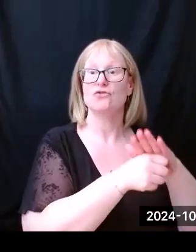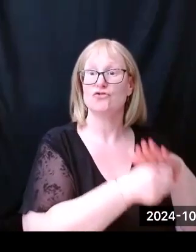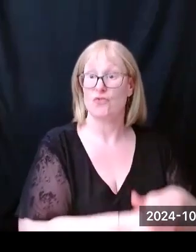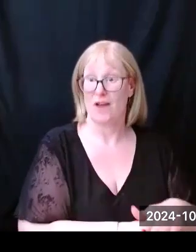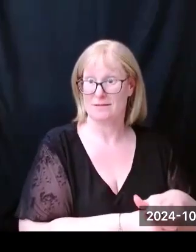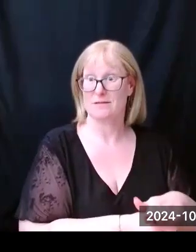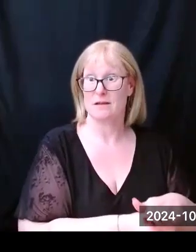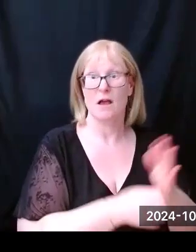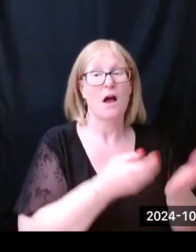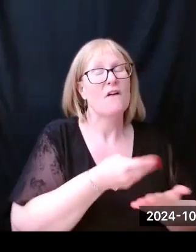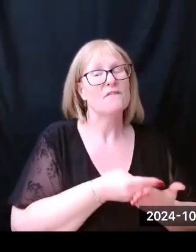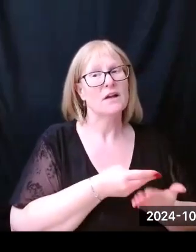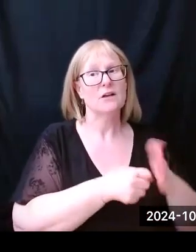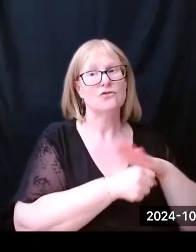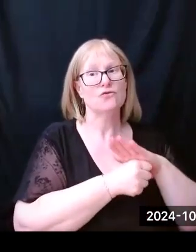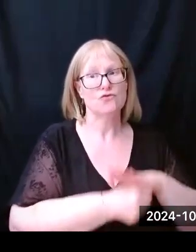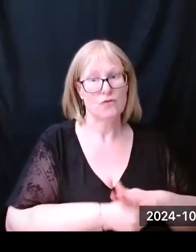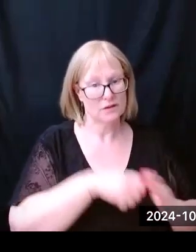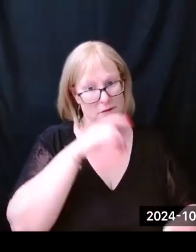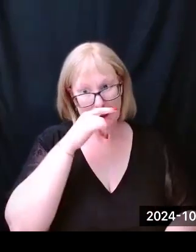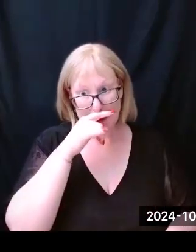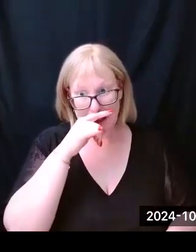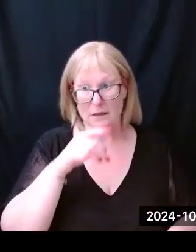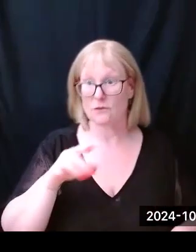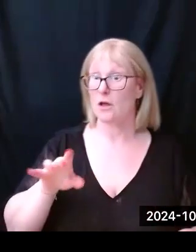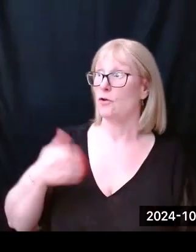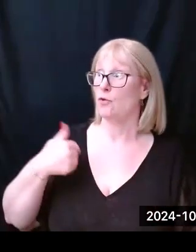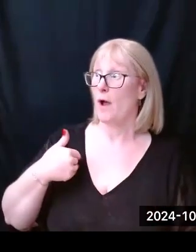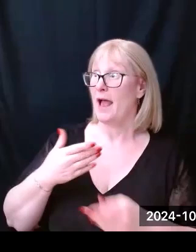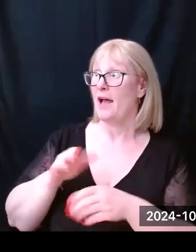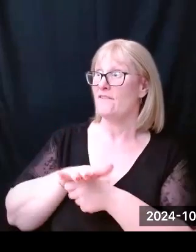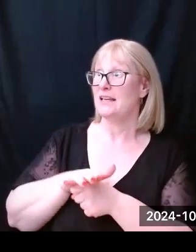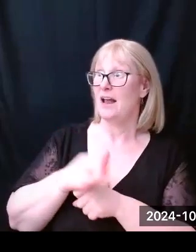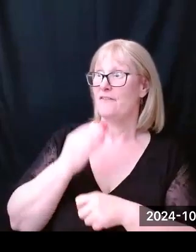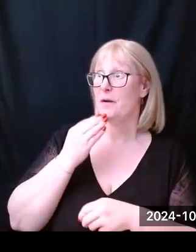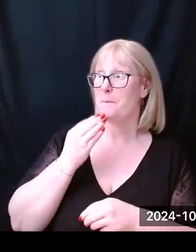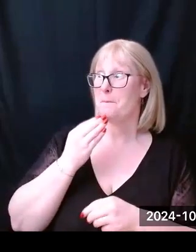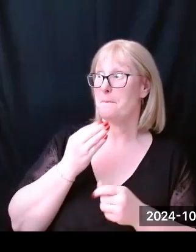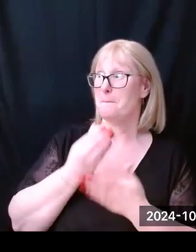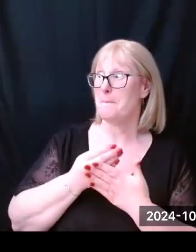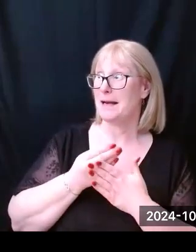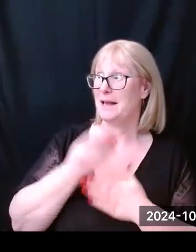Now financial stress as a kid is like, Do I have enough money to buy the action figure that I'm looking for?